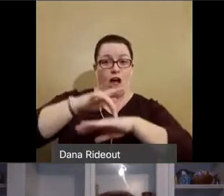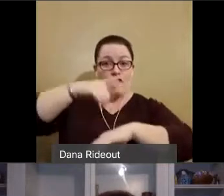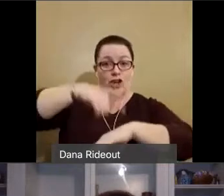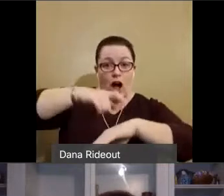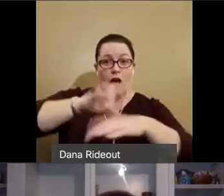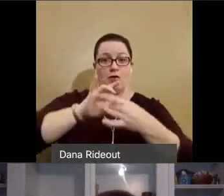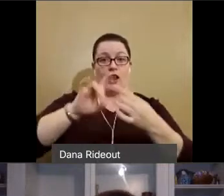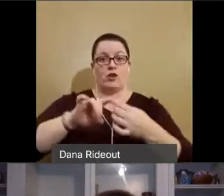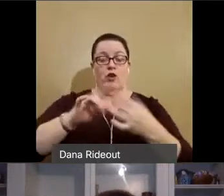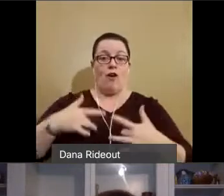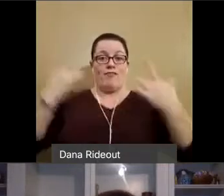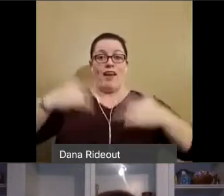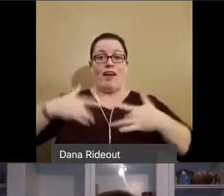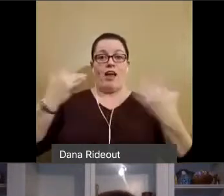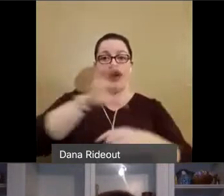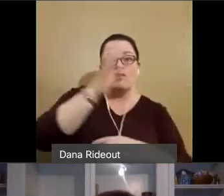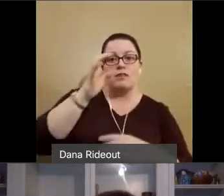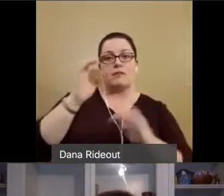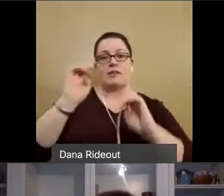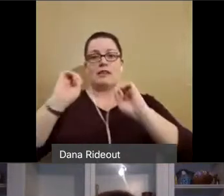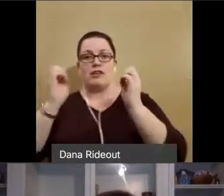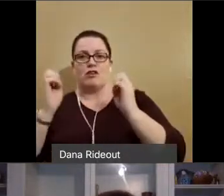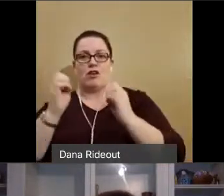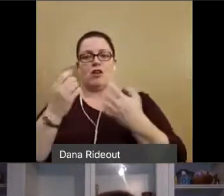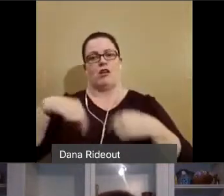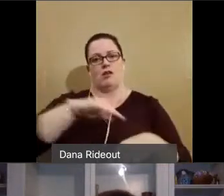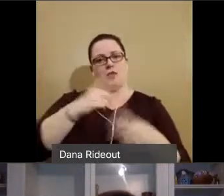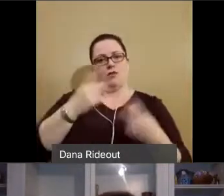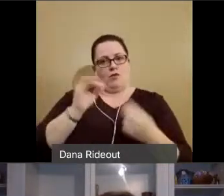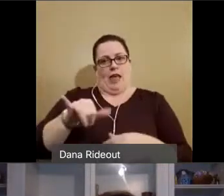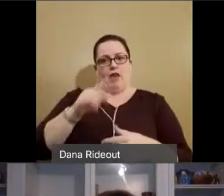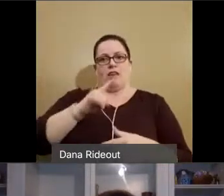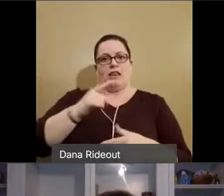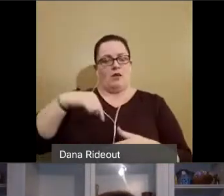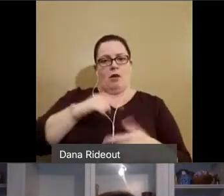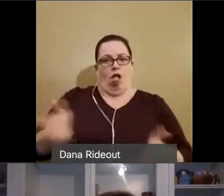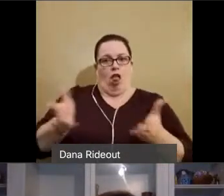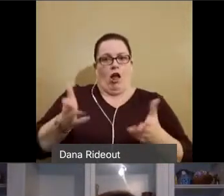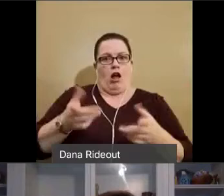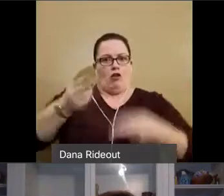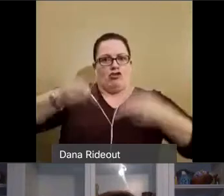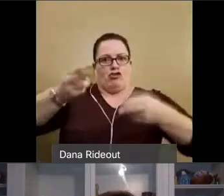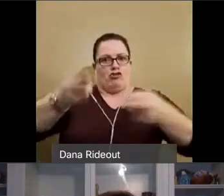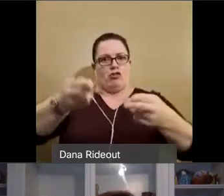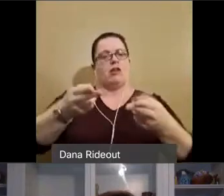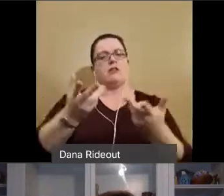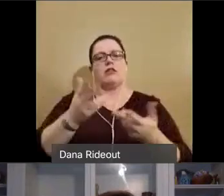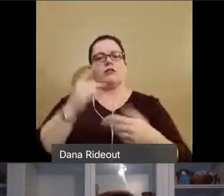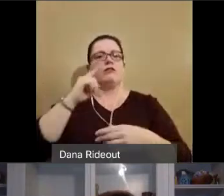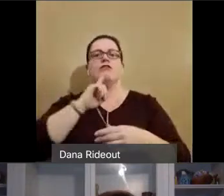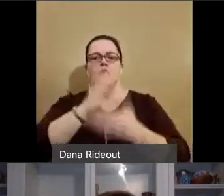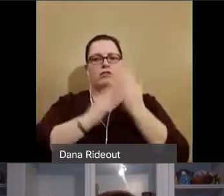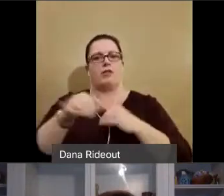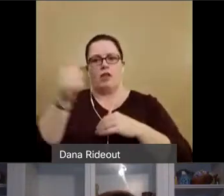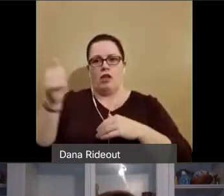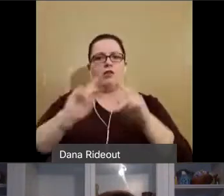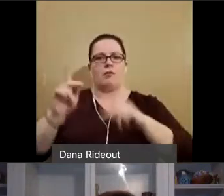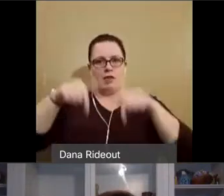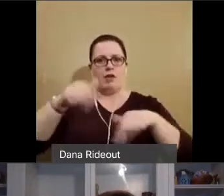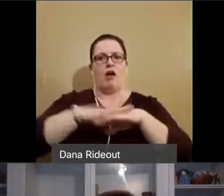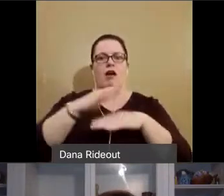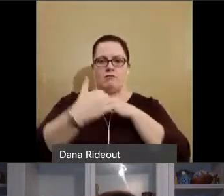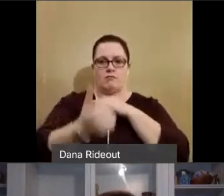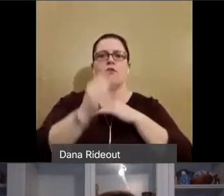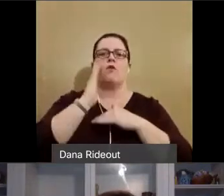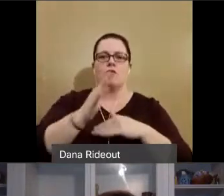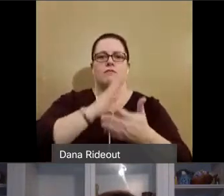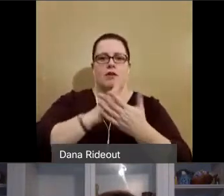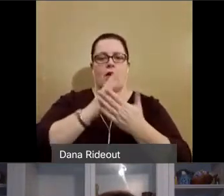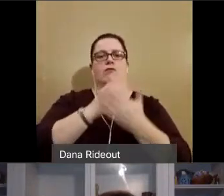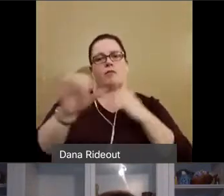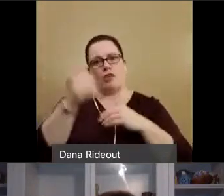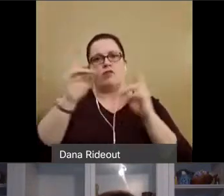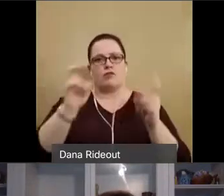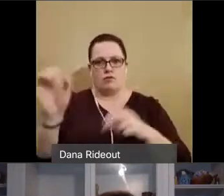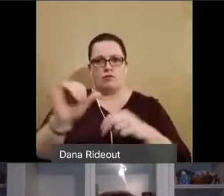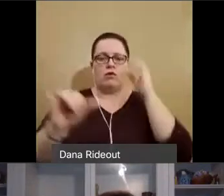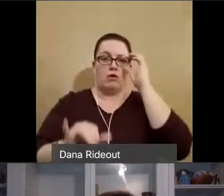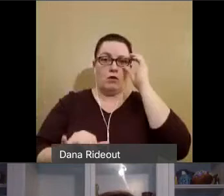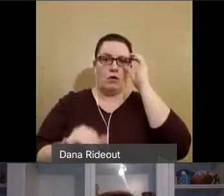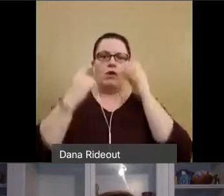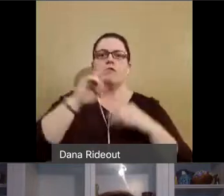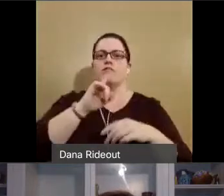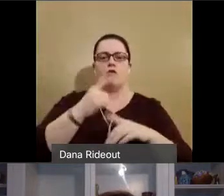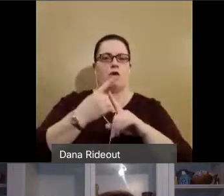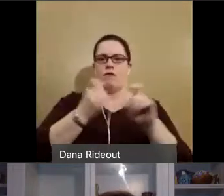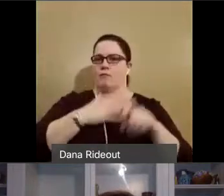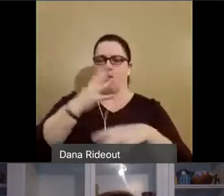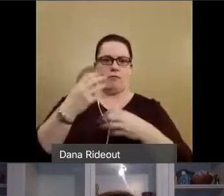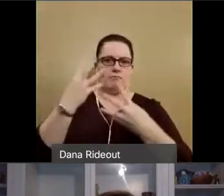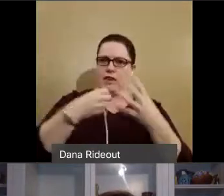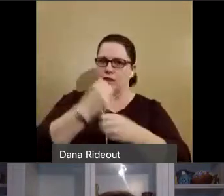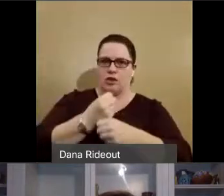When we do this with speeding up these kind of, what do we do how do we make sense of it? And I'm sure some of my other colleagues going to talk about the of some of these issues as well crucially from all my years of doing research on a Bola and H.